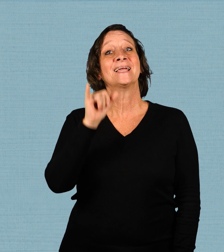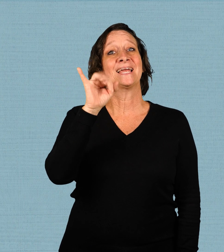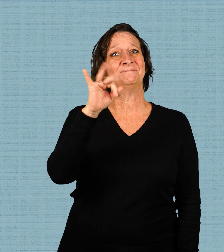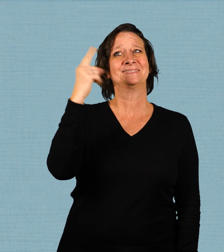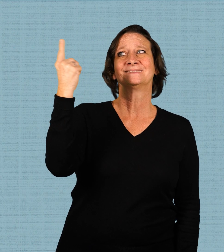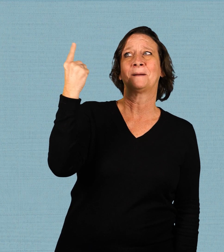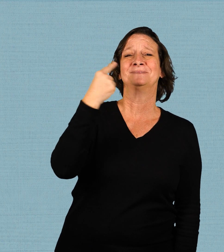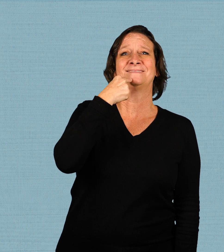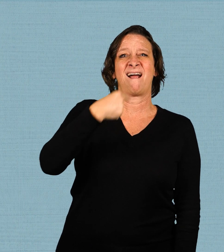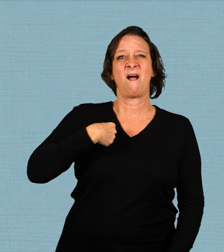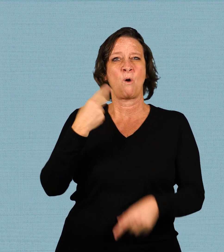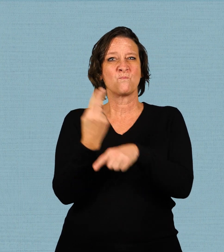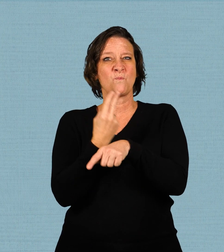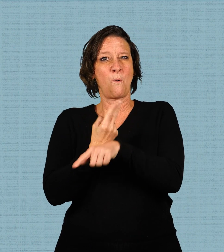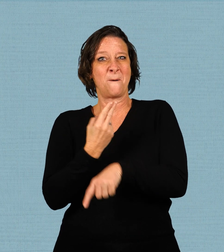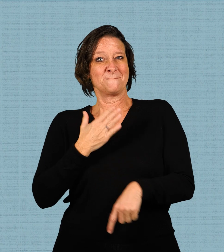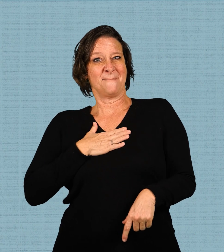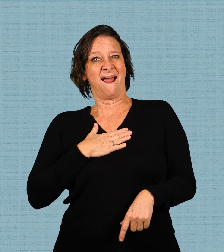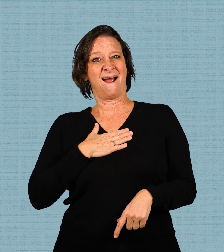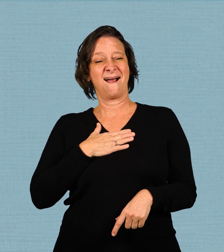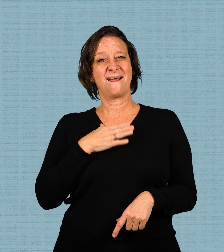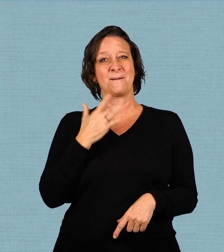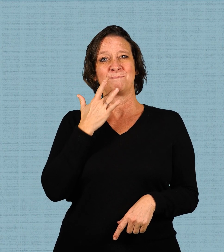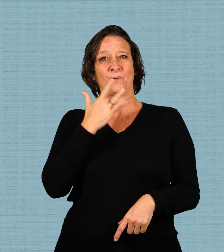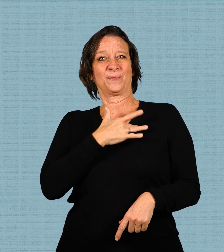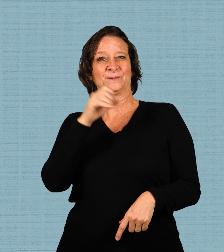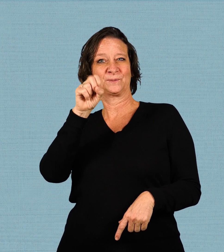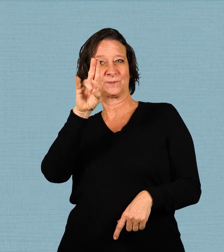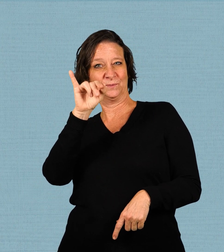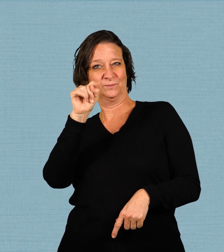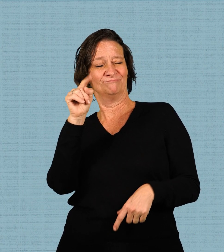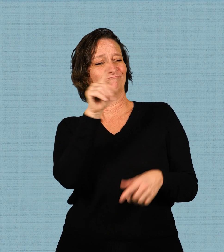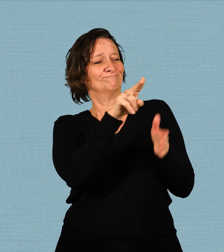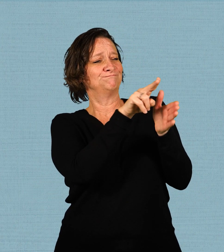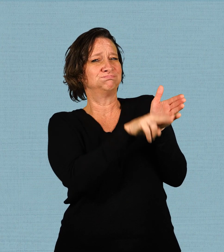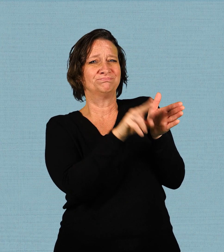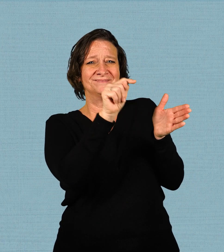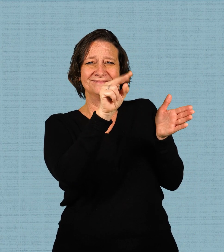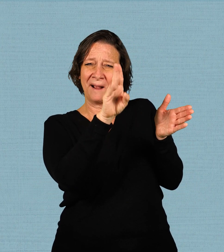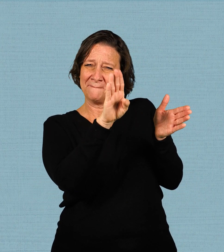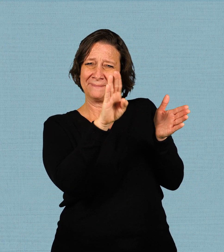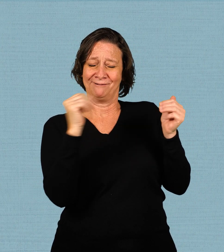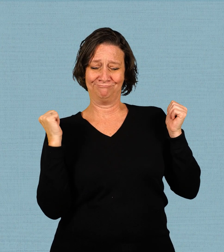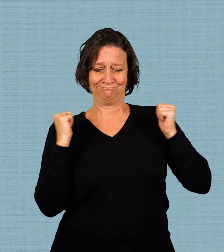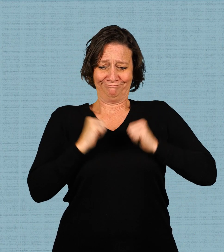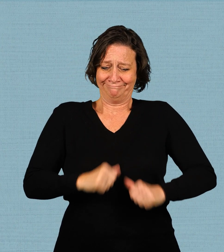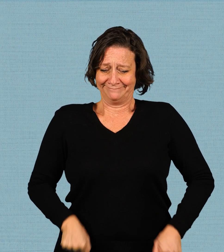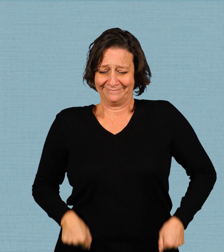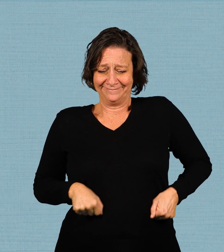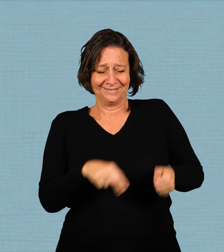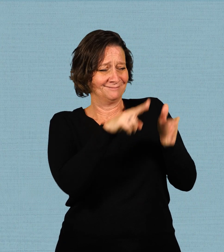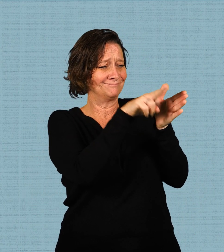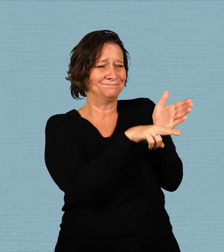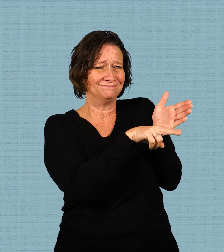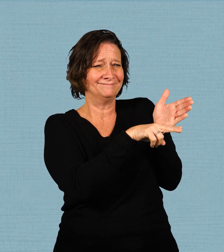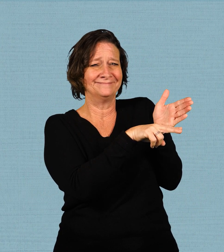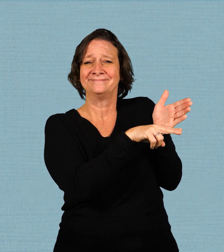If someone says “I wore my birthday suit in the bathtub,”